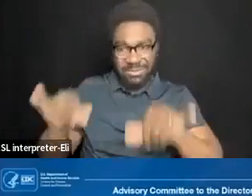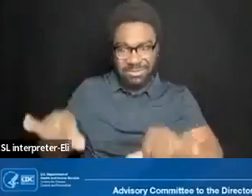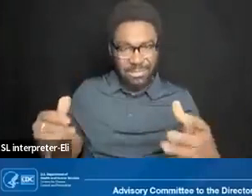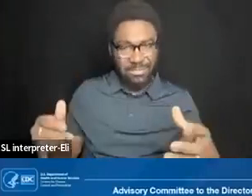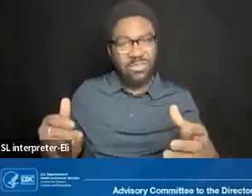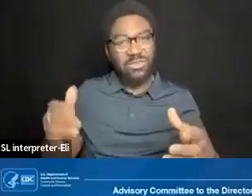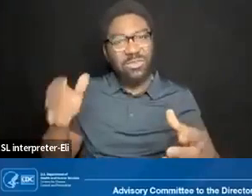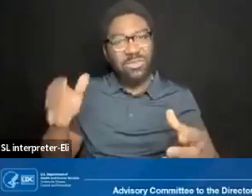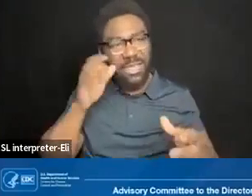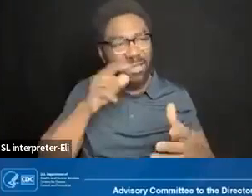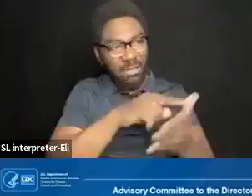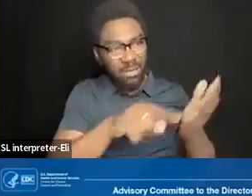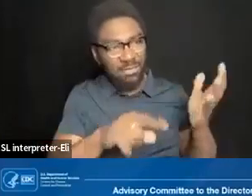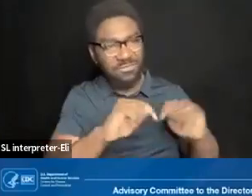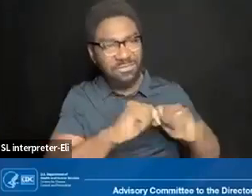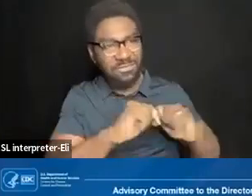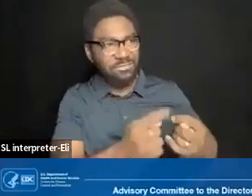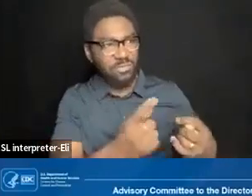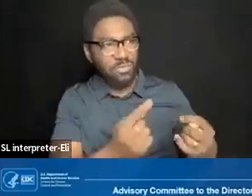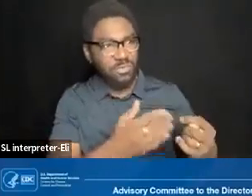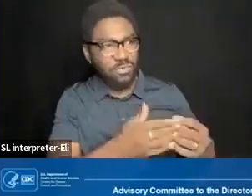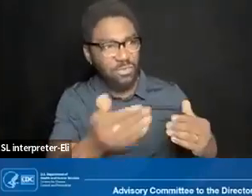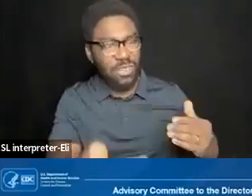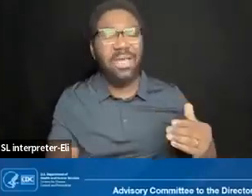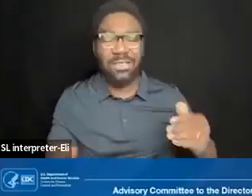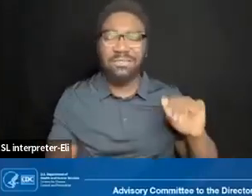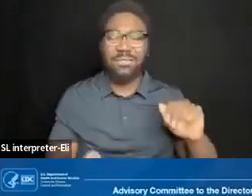I think you may in your packet have a before and after flowchart.